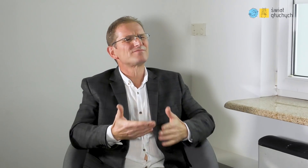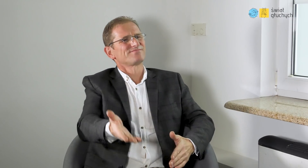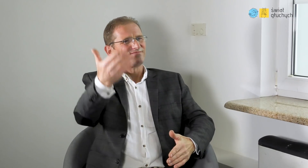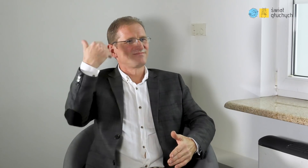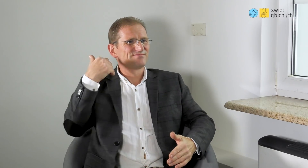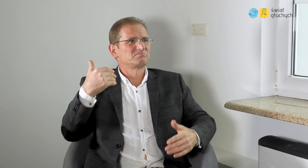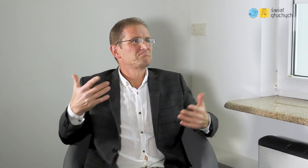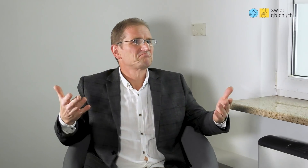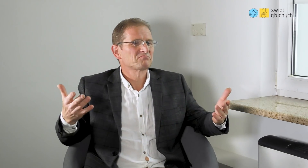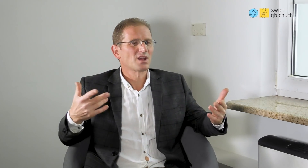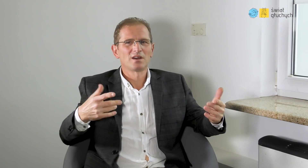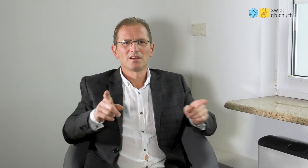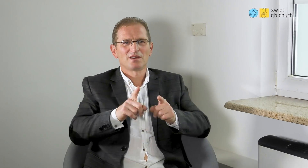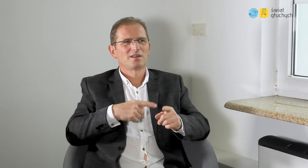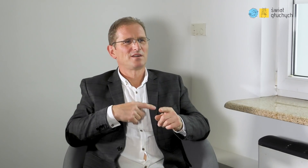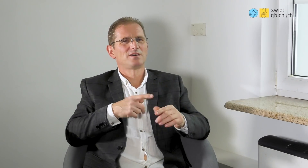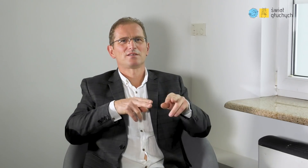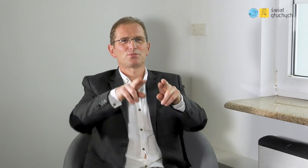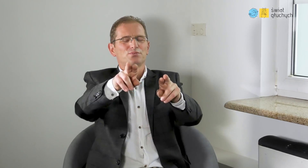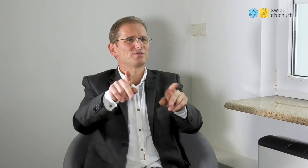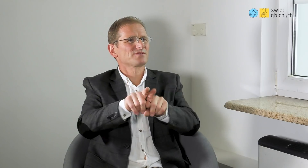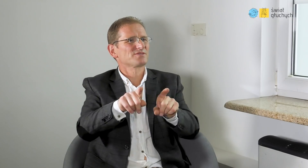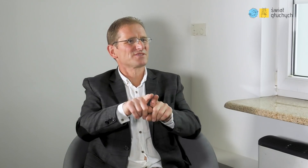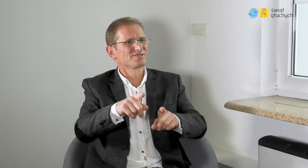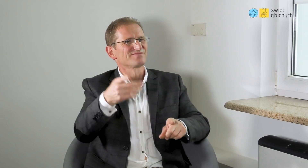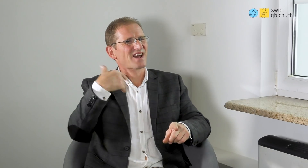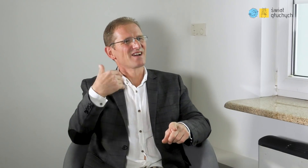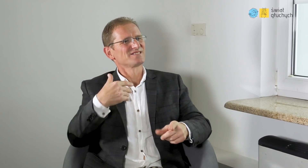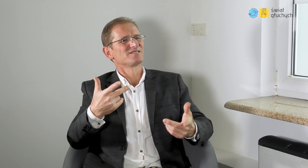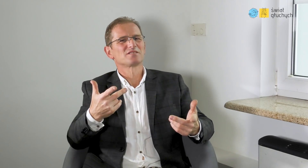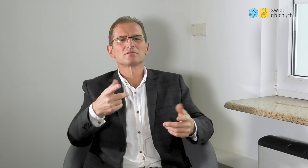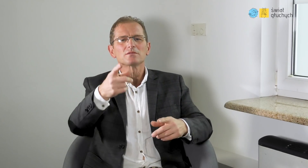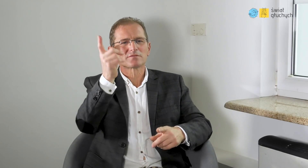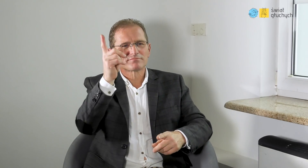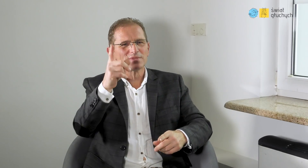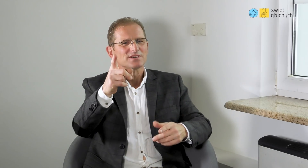Earlier I belonged to a certain organization, where I was restricted.